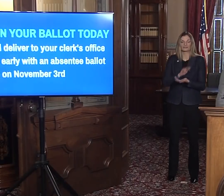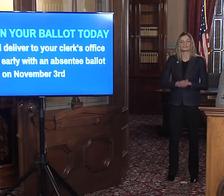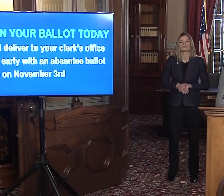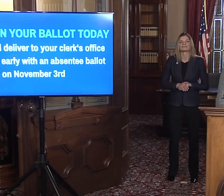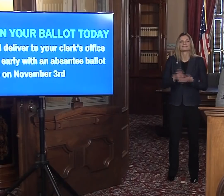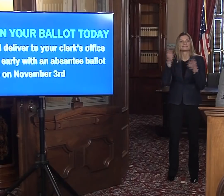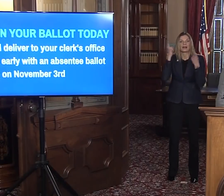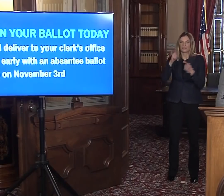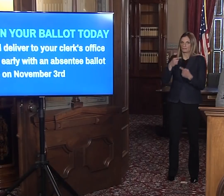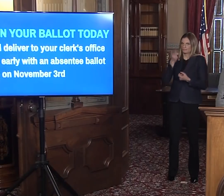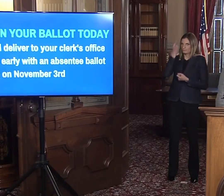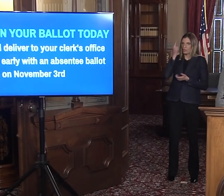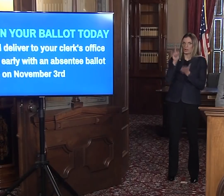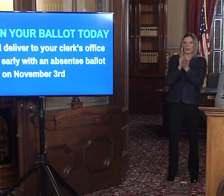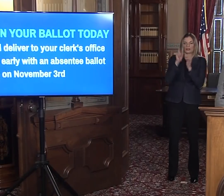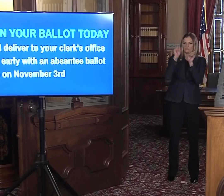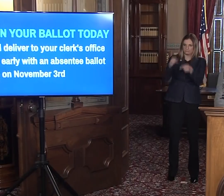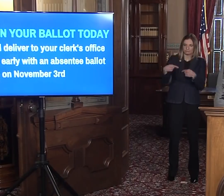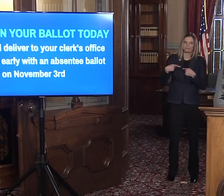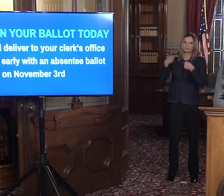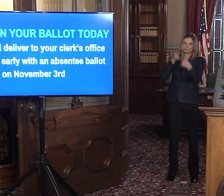IF YOU CAN VOTE EARLY, I